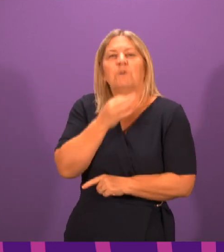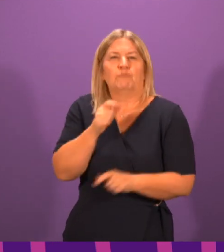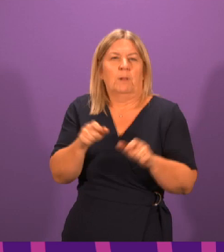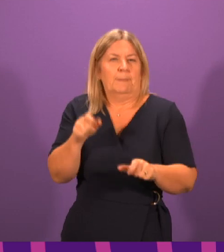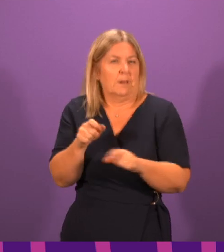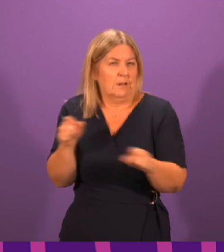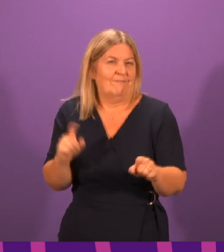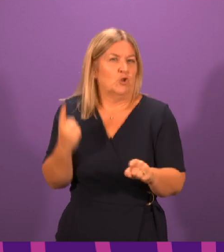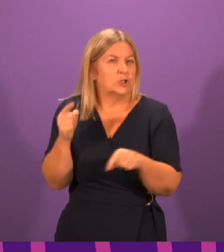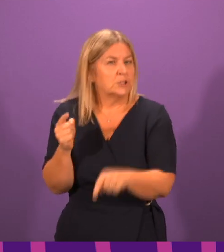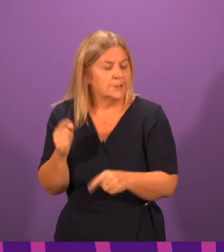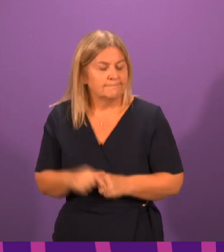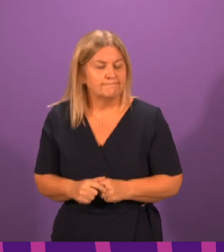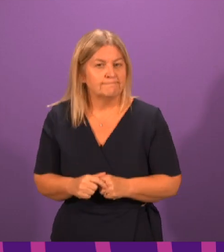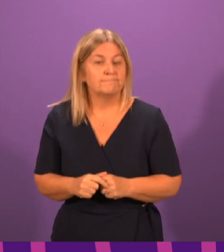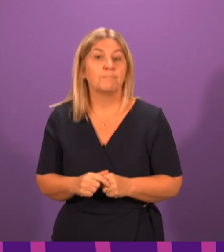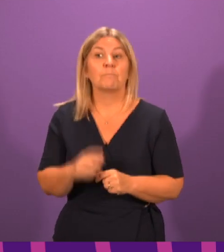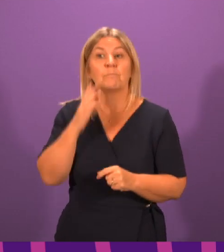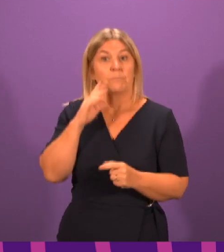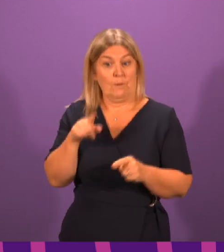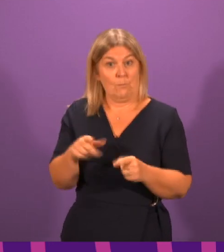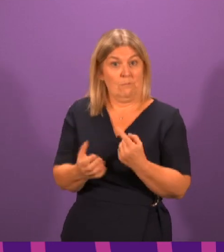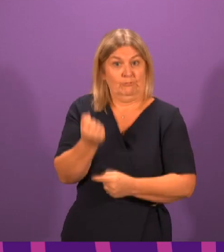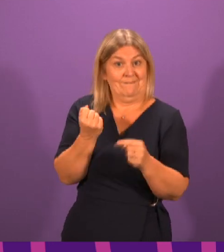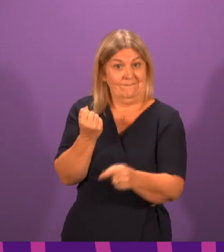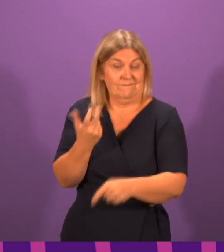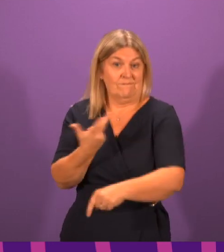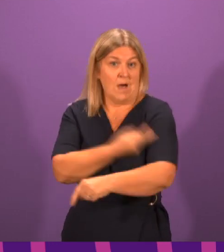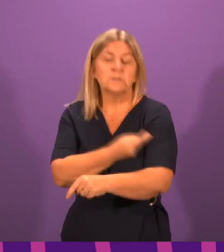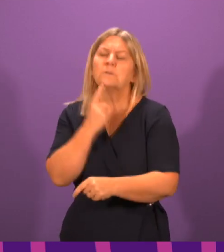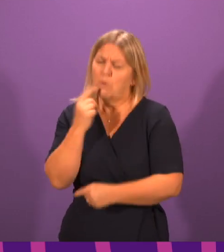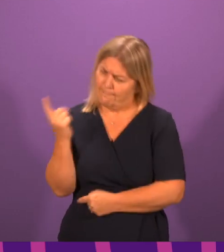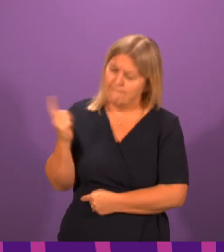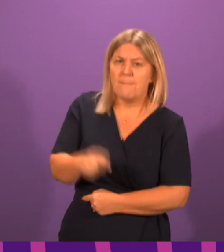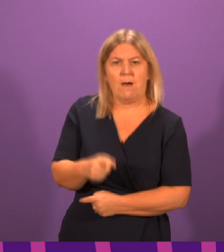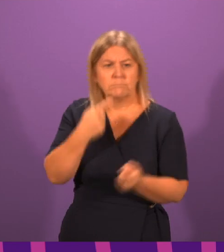As that work crystallises, I intend to return to the chamber to provide more detail to members.